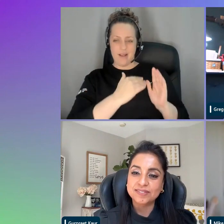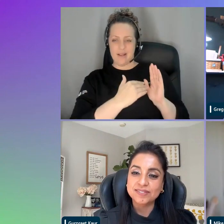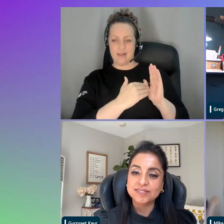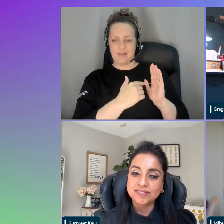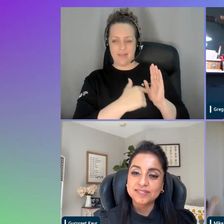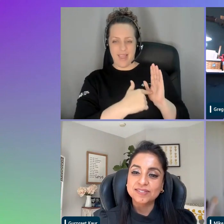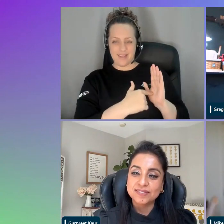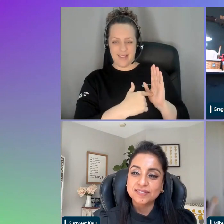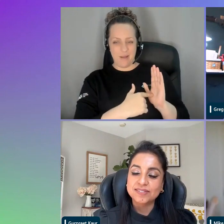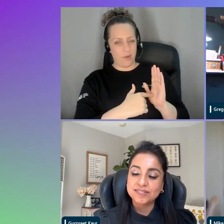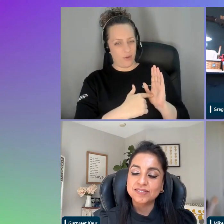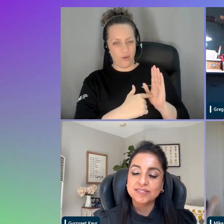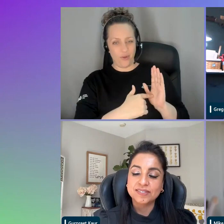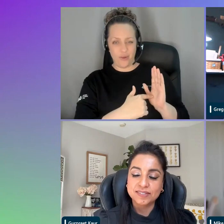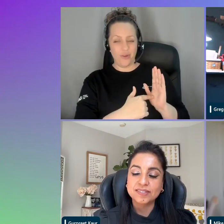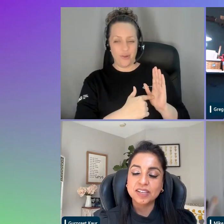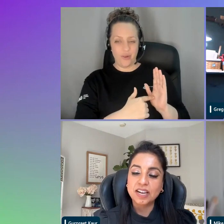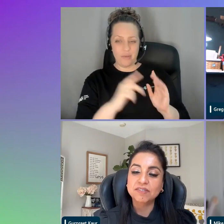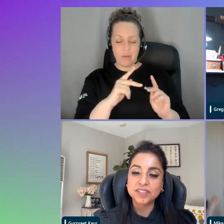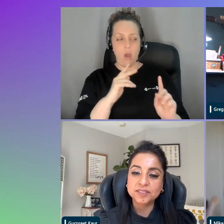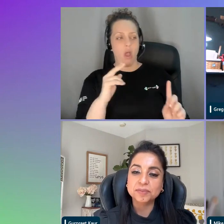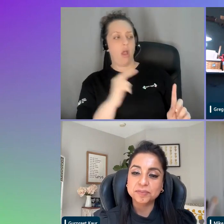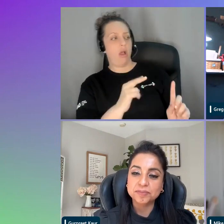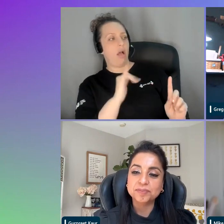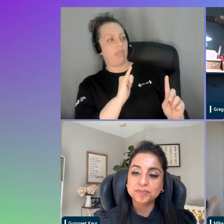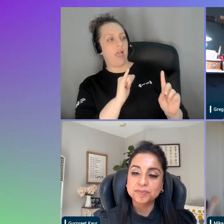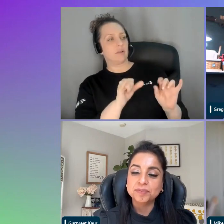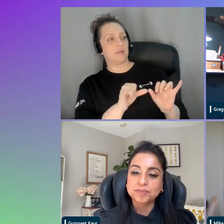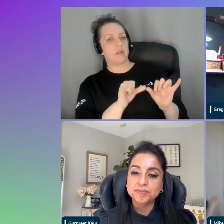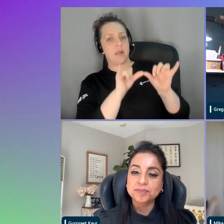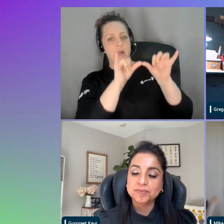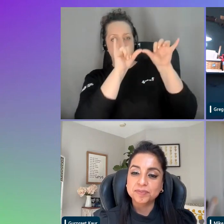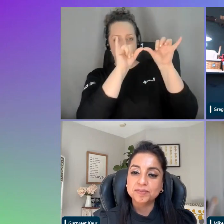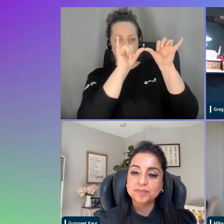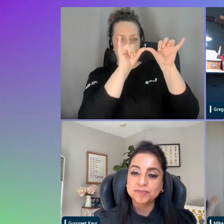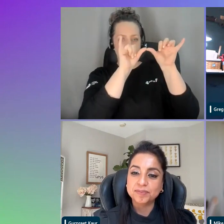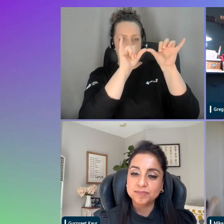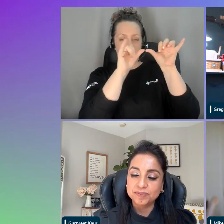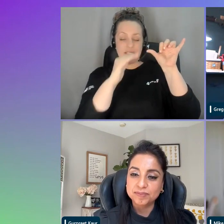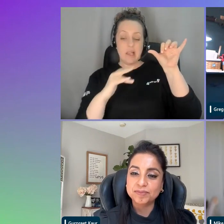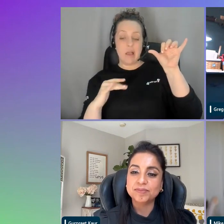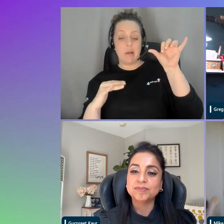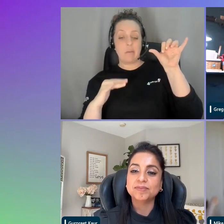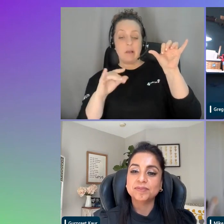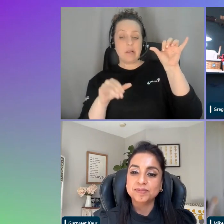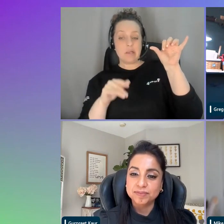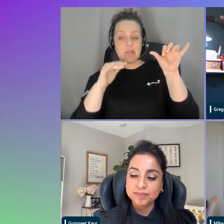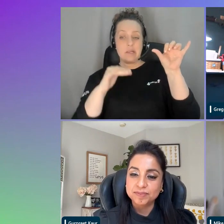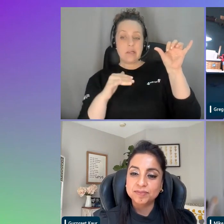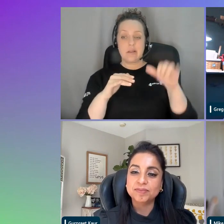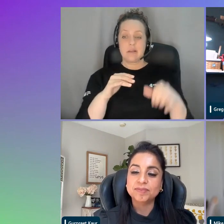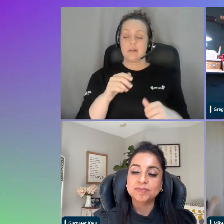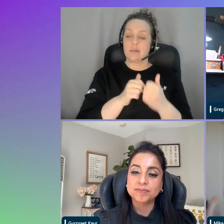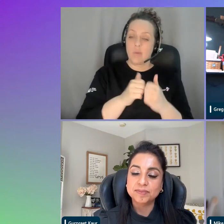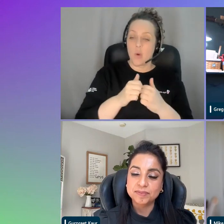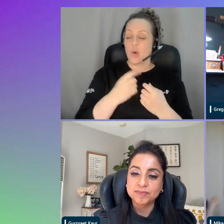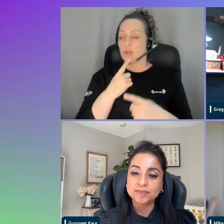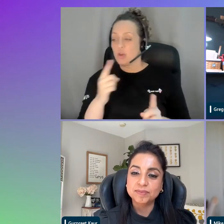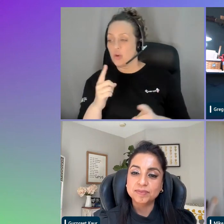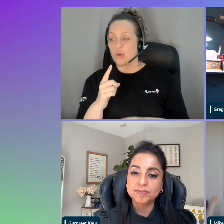example of great that everybody could go, okay, that's the bar. And some teams got there and some teams didn't. Eventually Yahoo Sports, Yahoo news, Fantasy Sports got to that